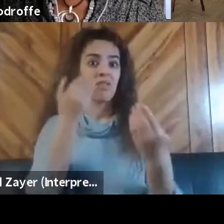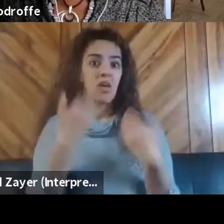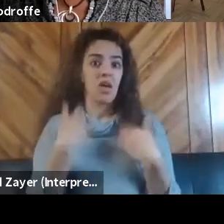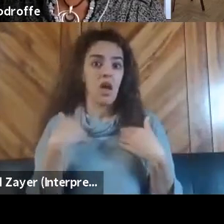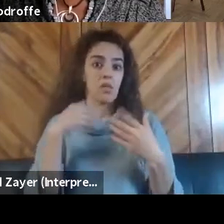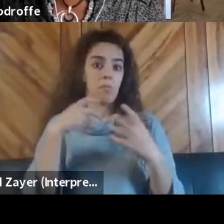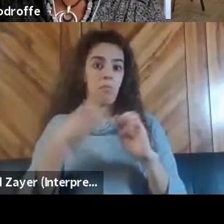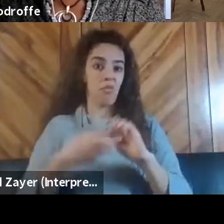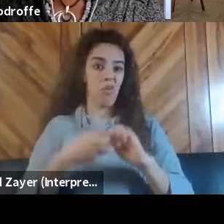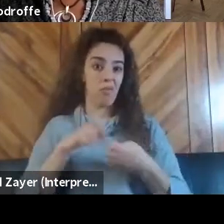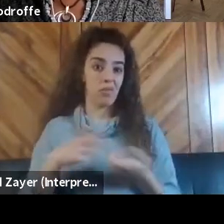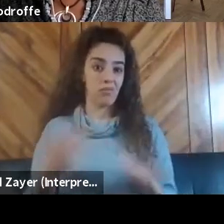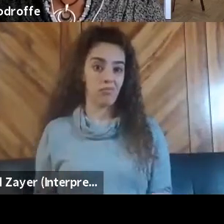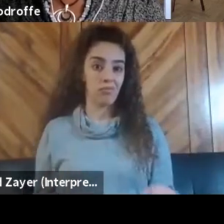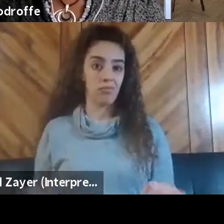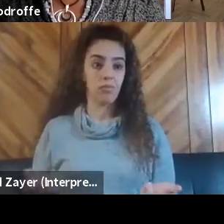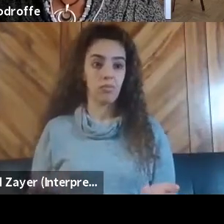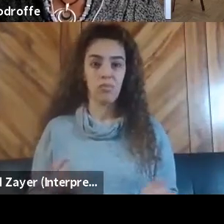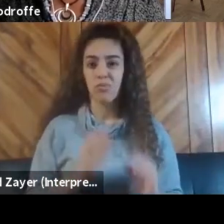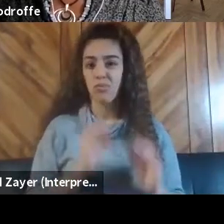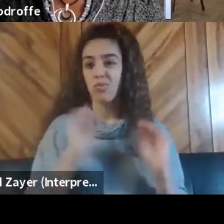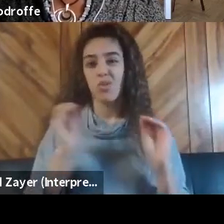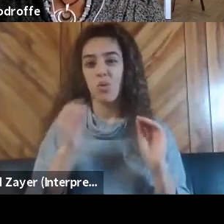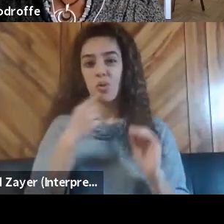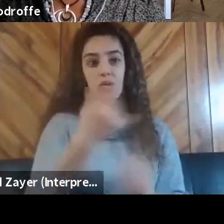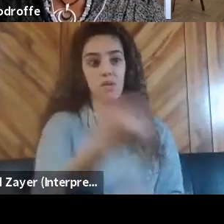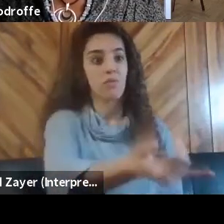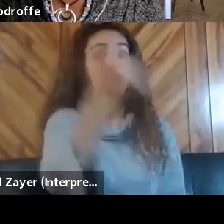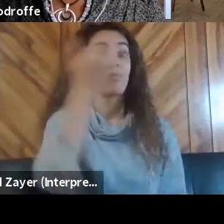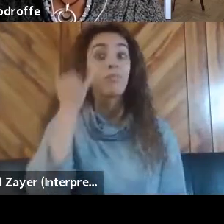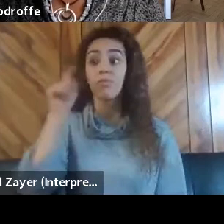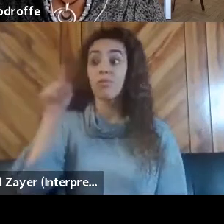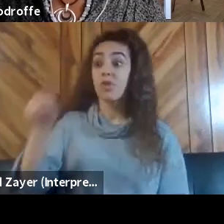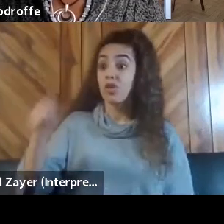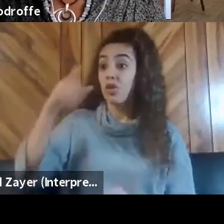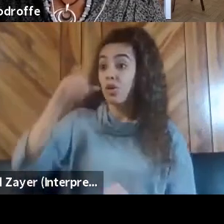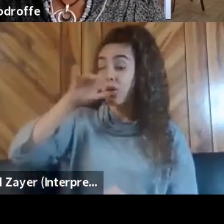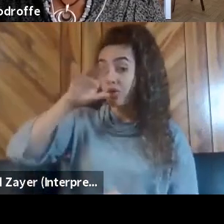test or your son did. You know, it was always? Ah, your son's